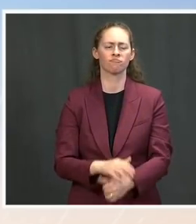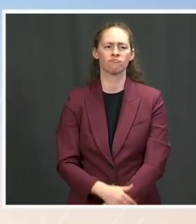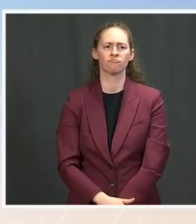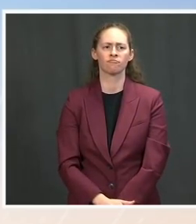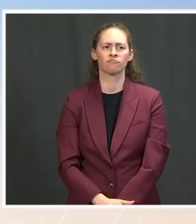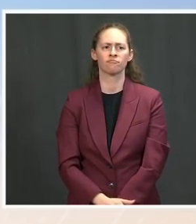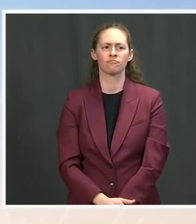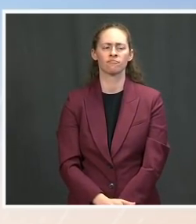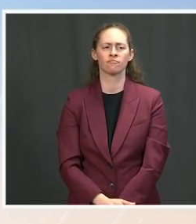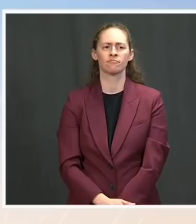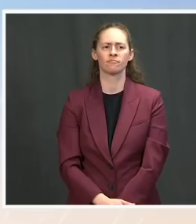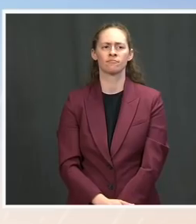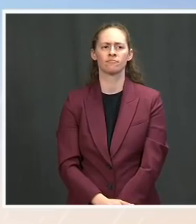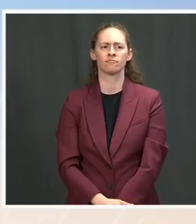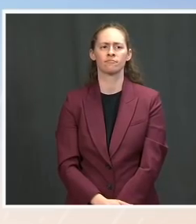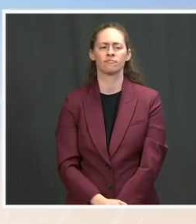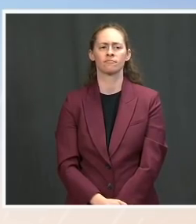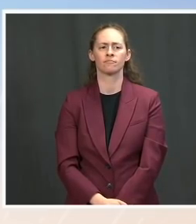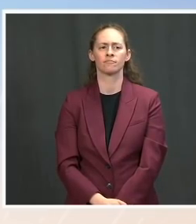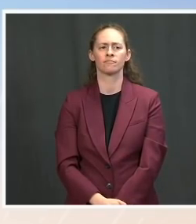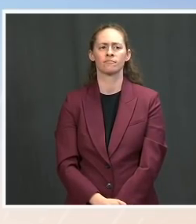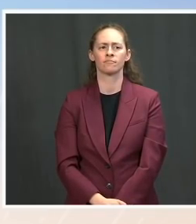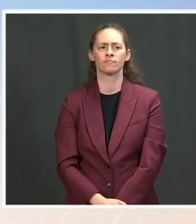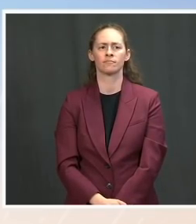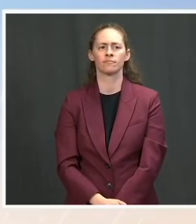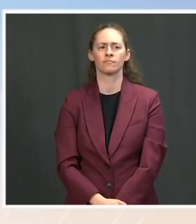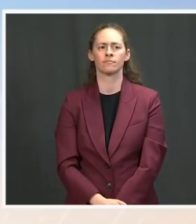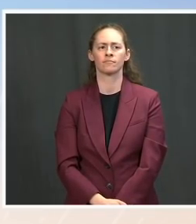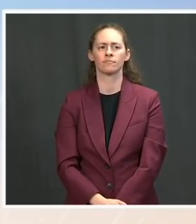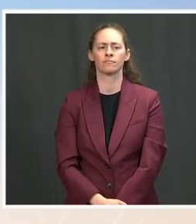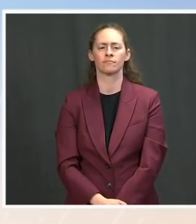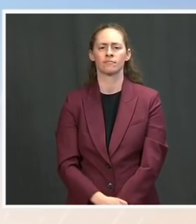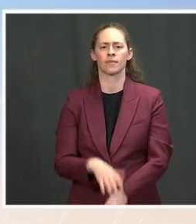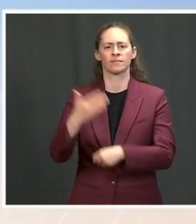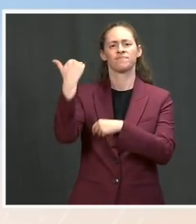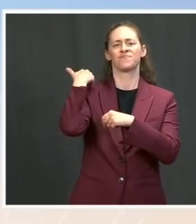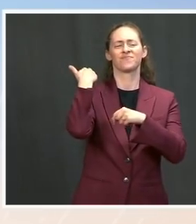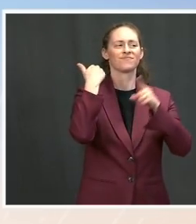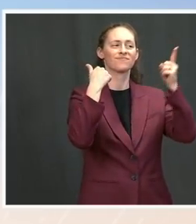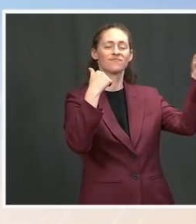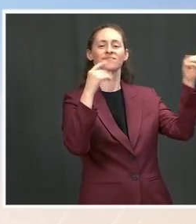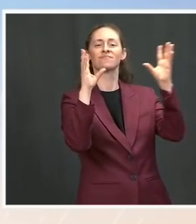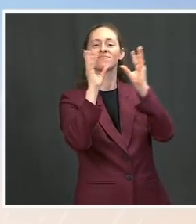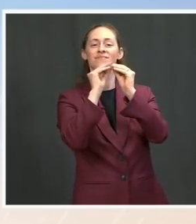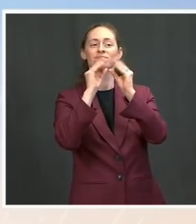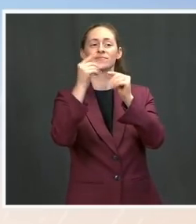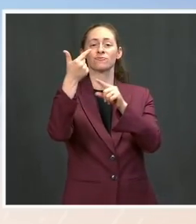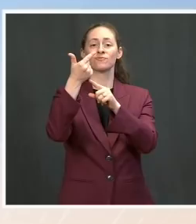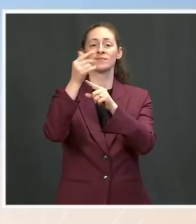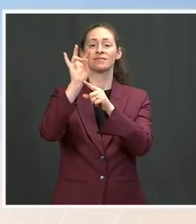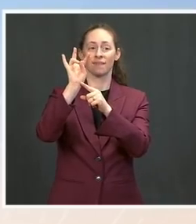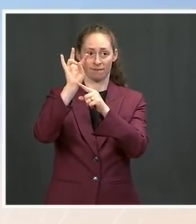He said that the United States wants a "more stable" and "predictable relationship" with Russia. What is -- Ms. Psaki: Secretary Blinken?